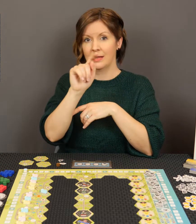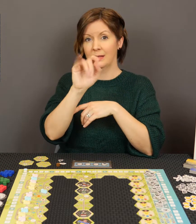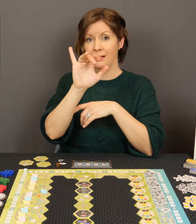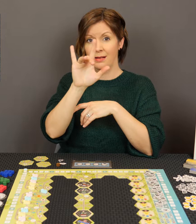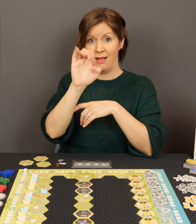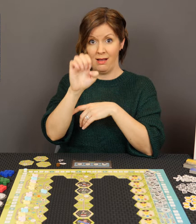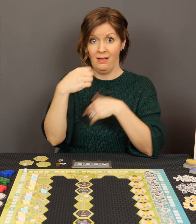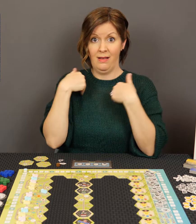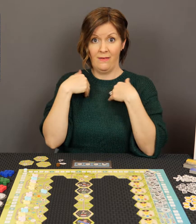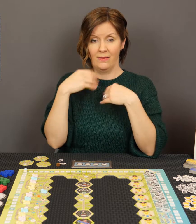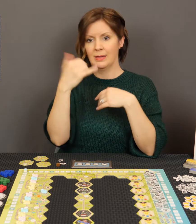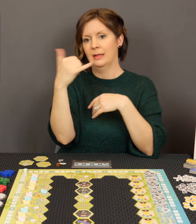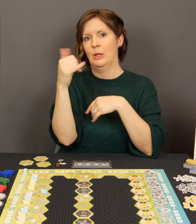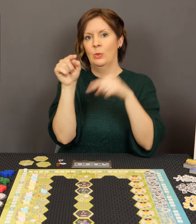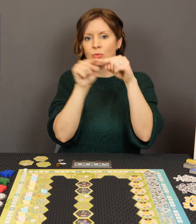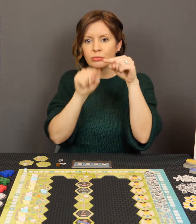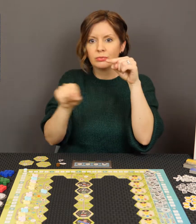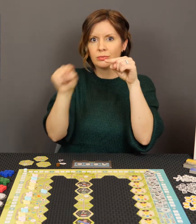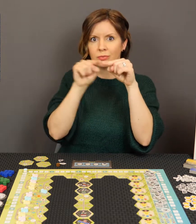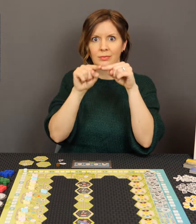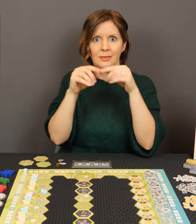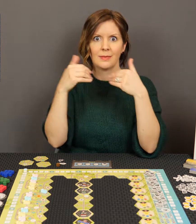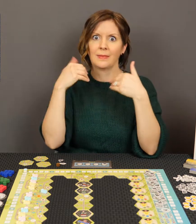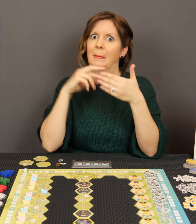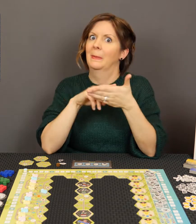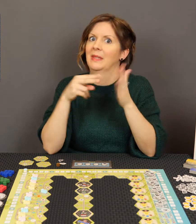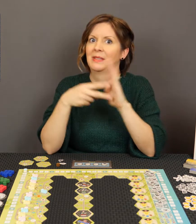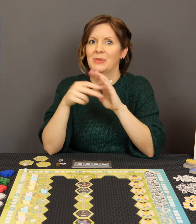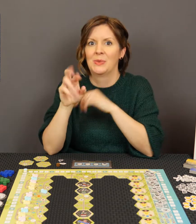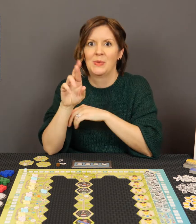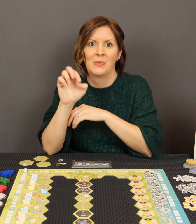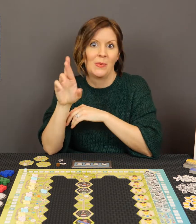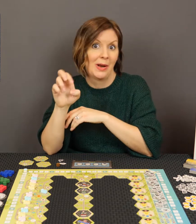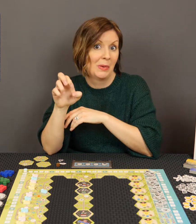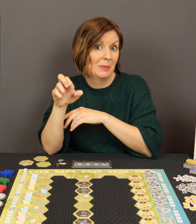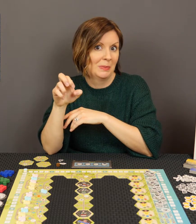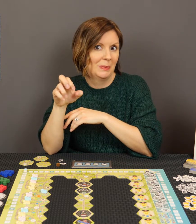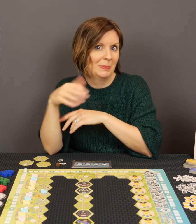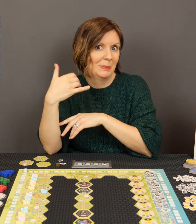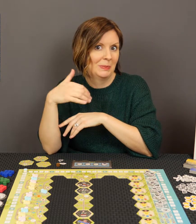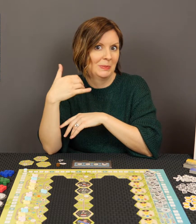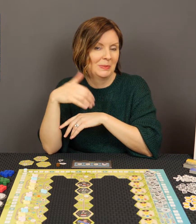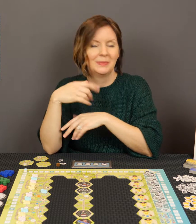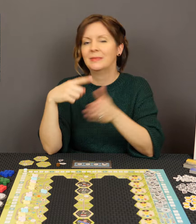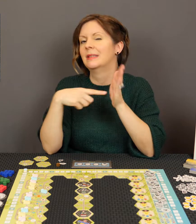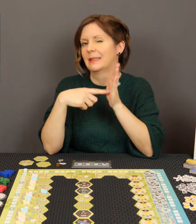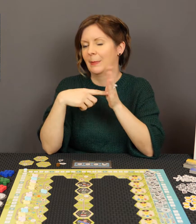If the tile has a circle with a yellow area in it, that mean rare.